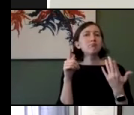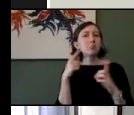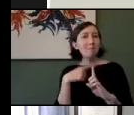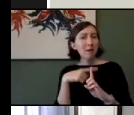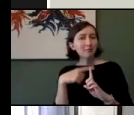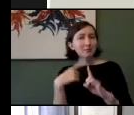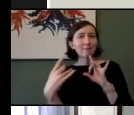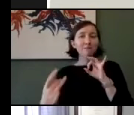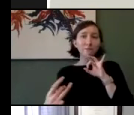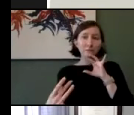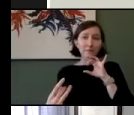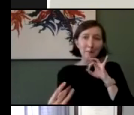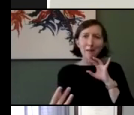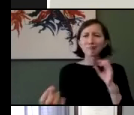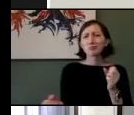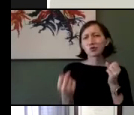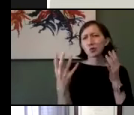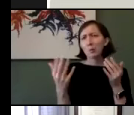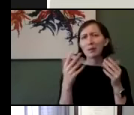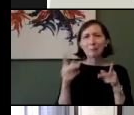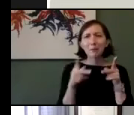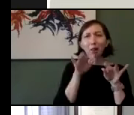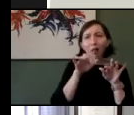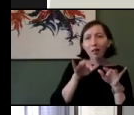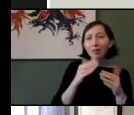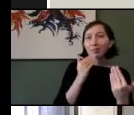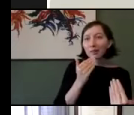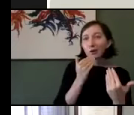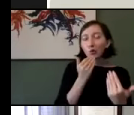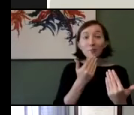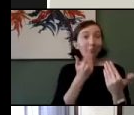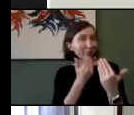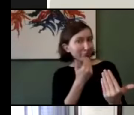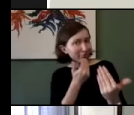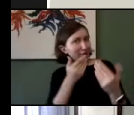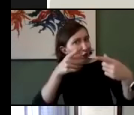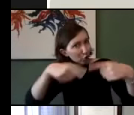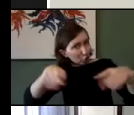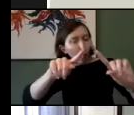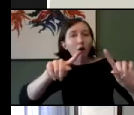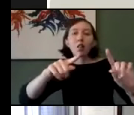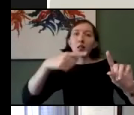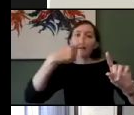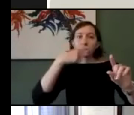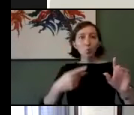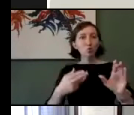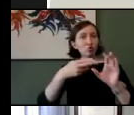I'm seeing so many thank yous. We do appreciate you. I'm going to turn it to Liz